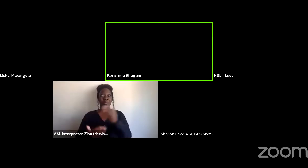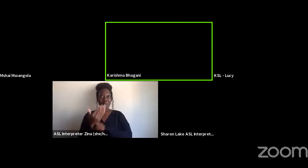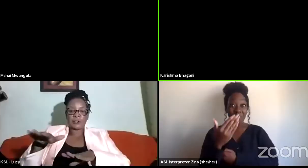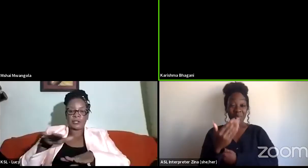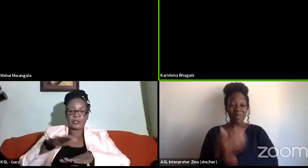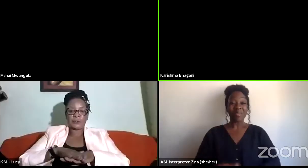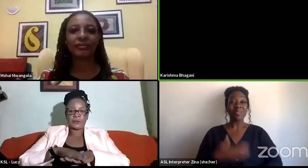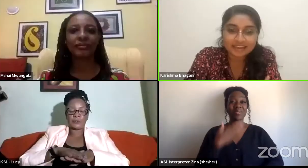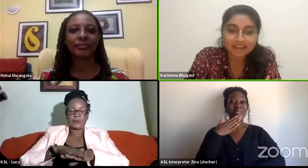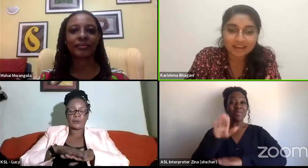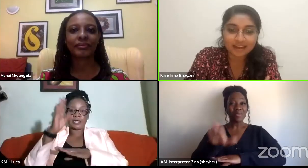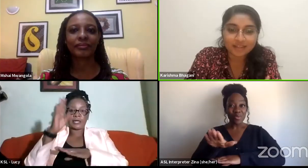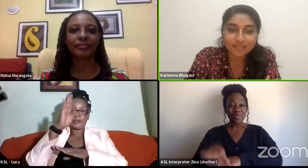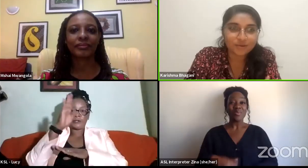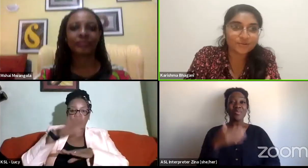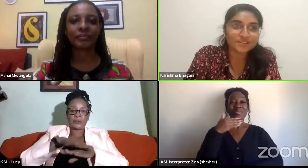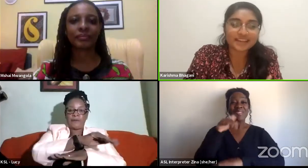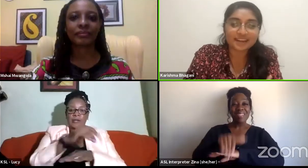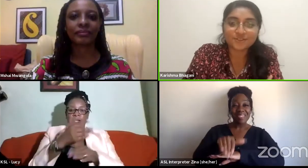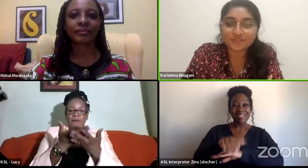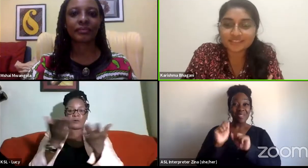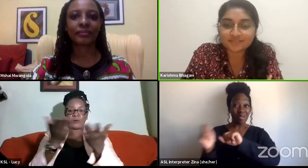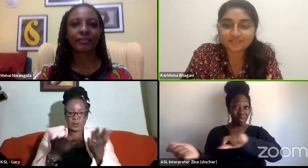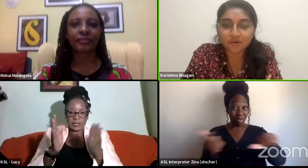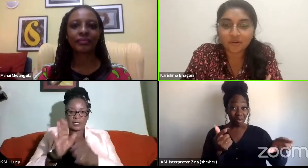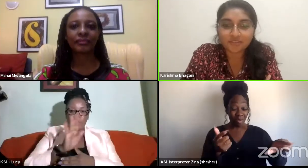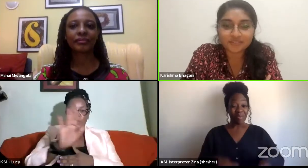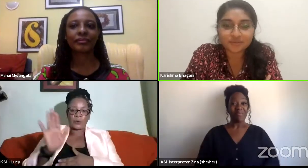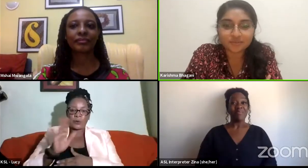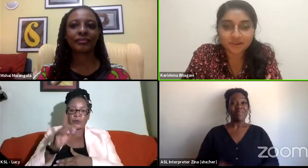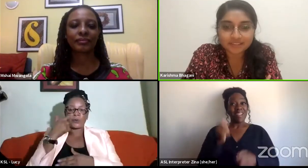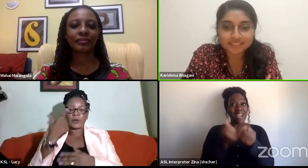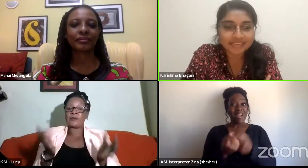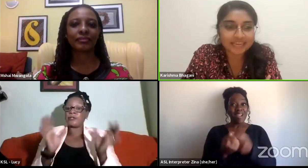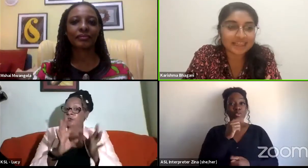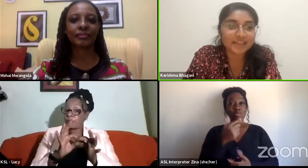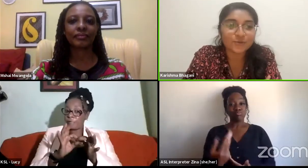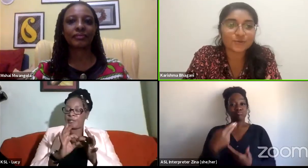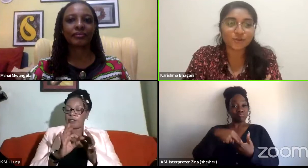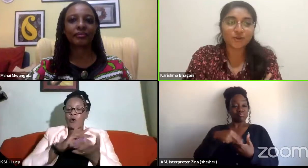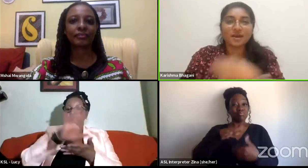Everybody, those that have tuned in from all over the world, thank you so much